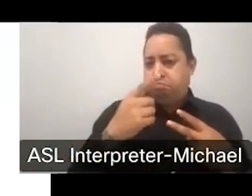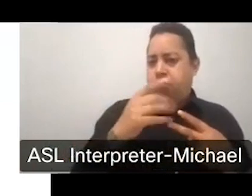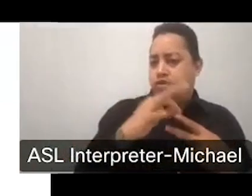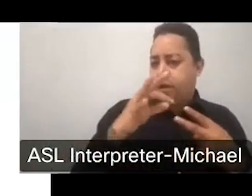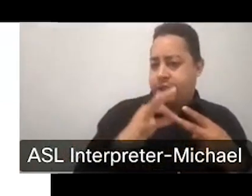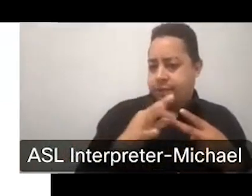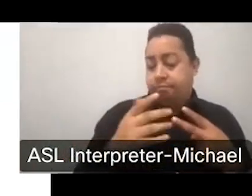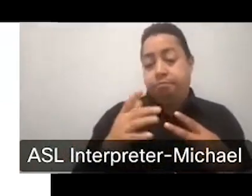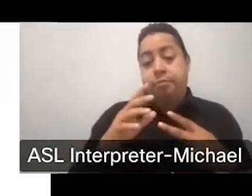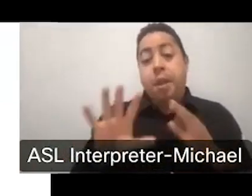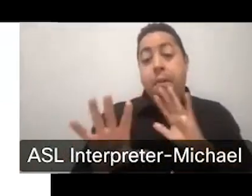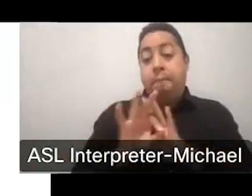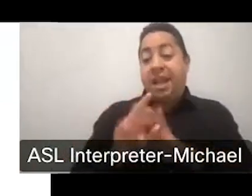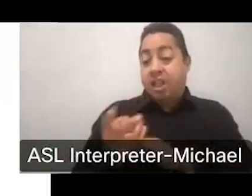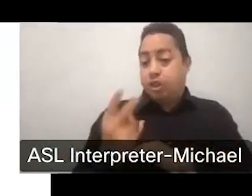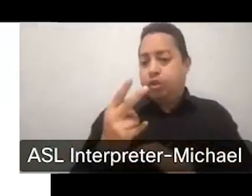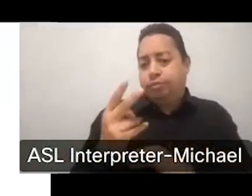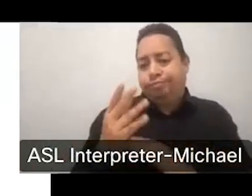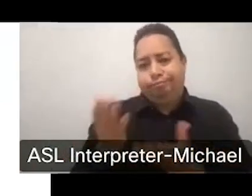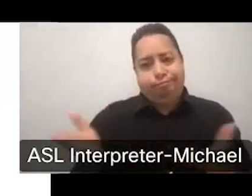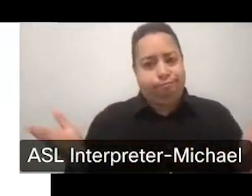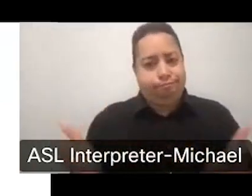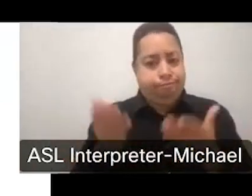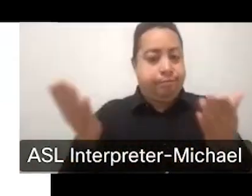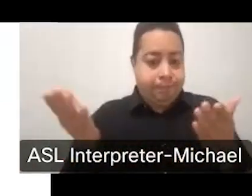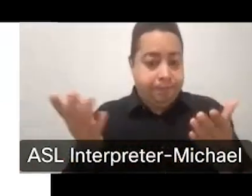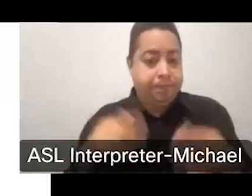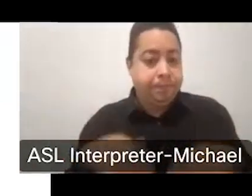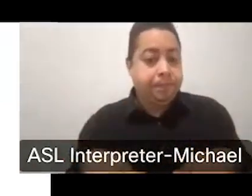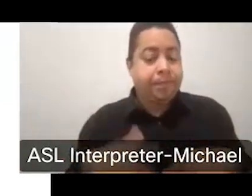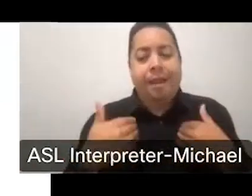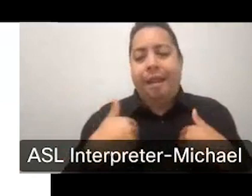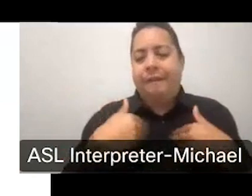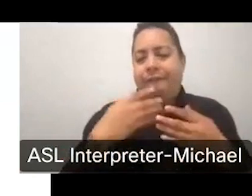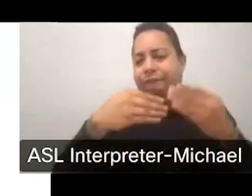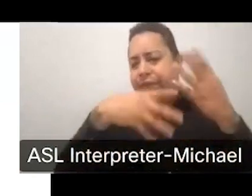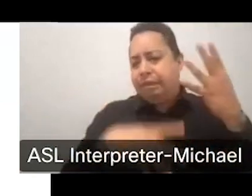There is a list of these categories in the resources section of the WRP website.